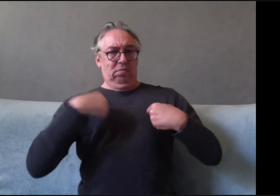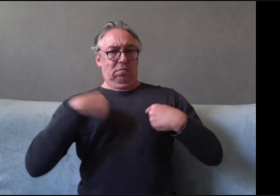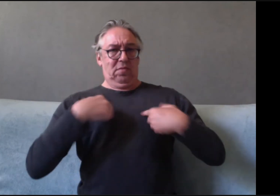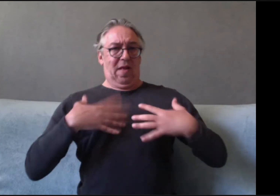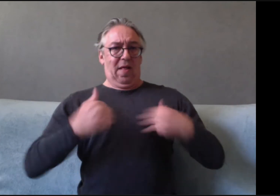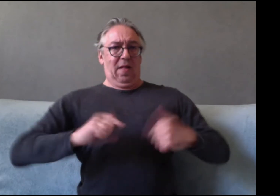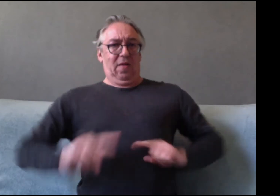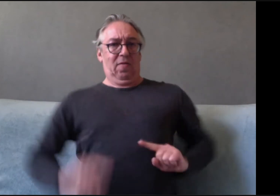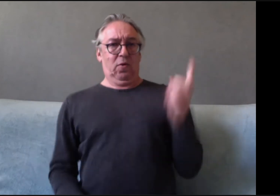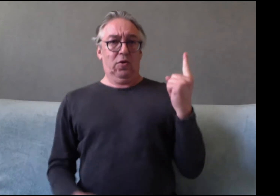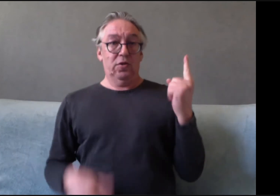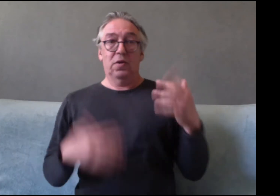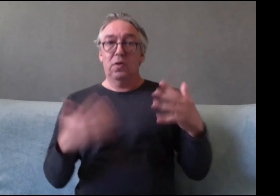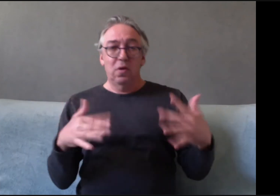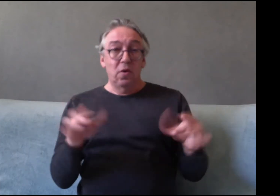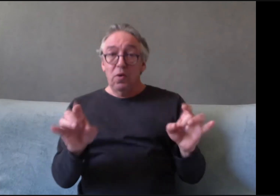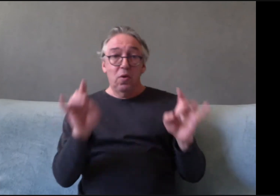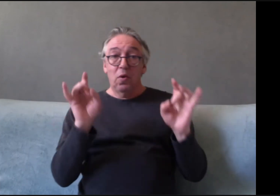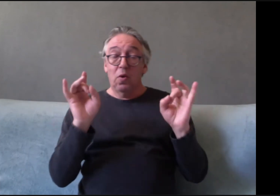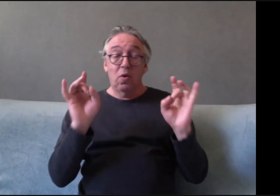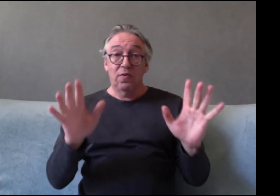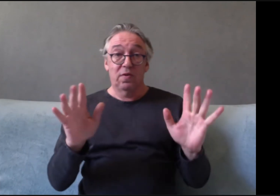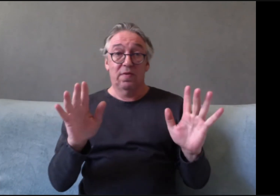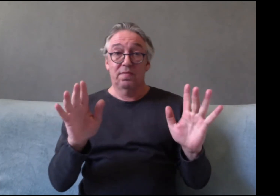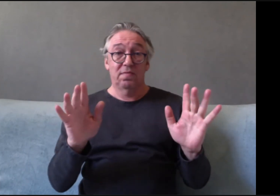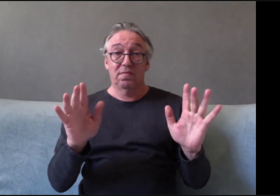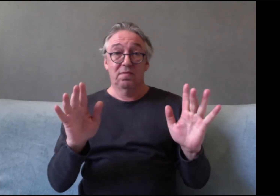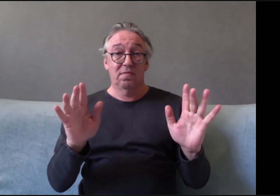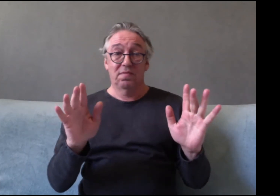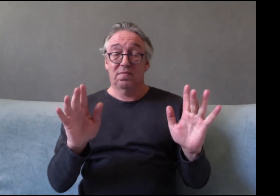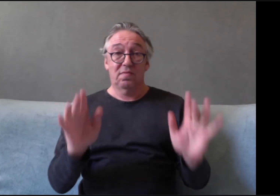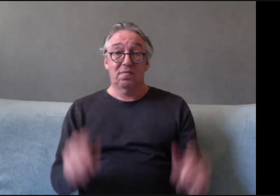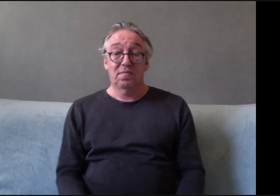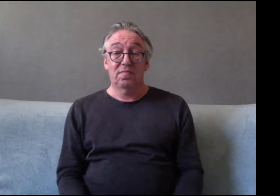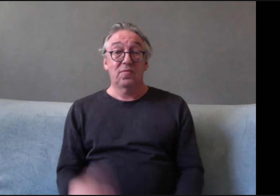The school system, the welfare system, and the health system